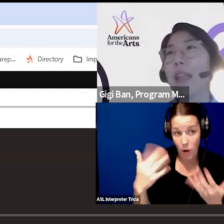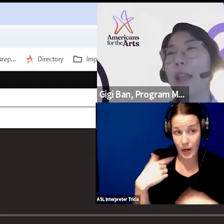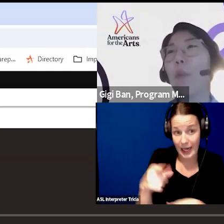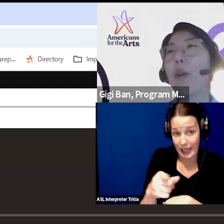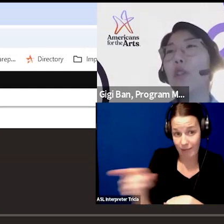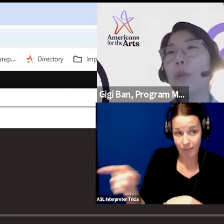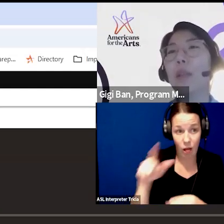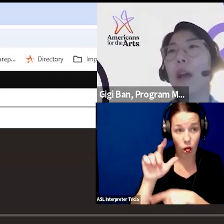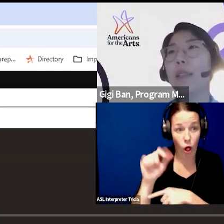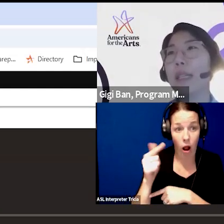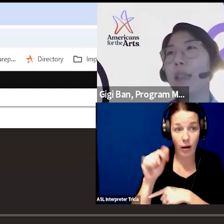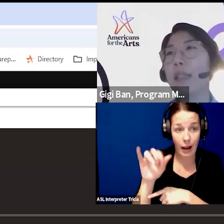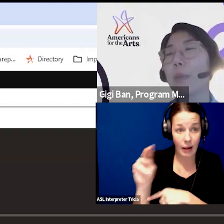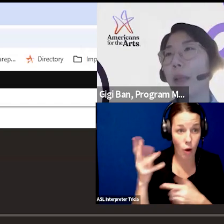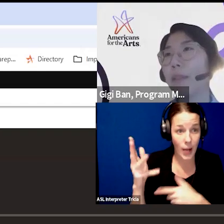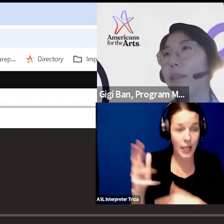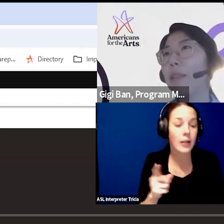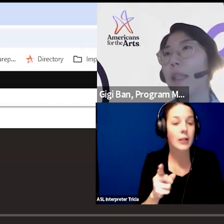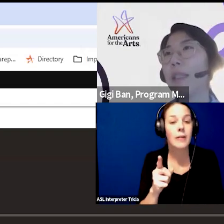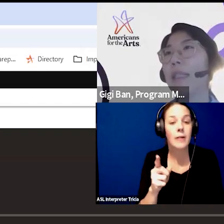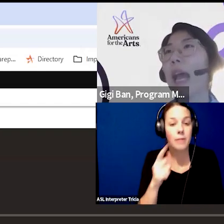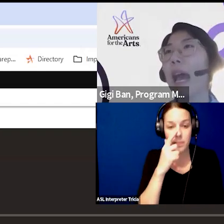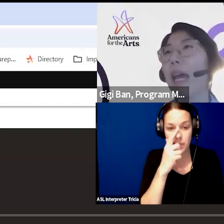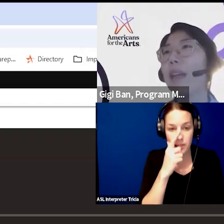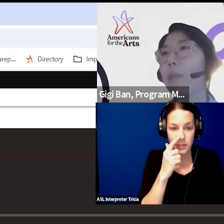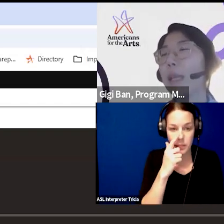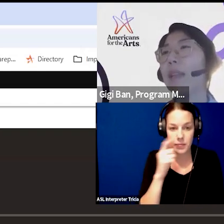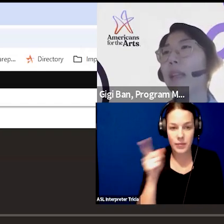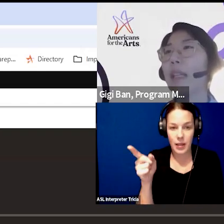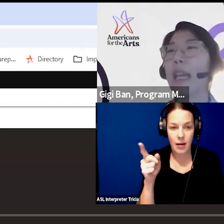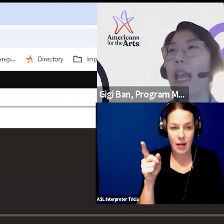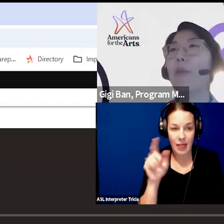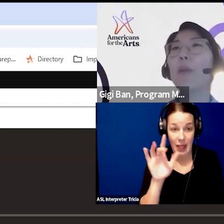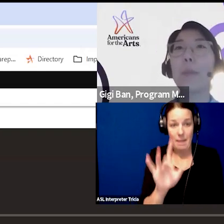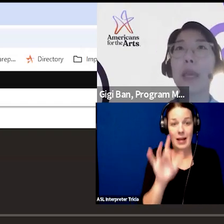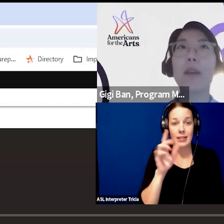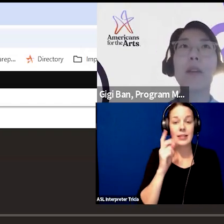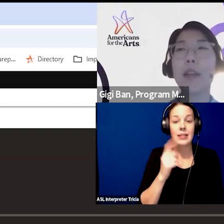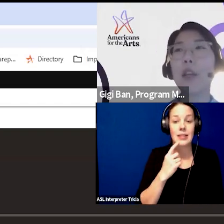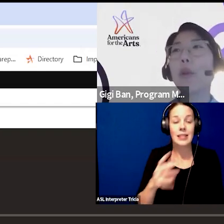And then once you are logged in this button that says add update LAA will appear.